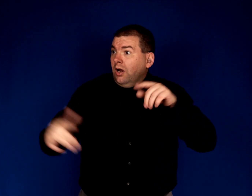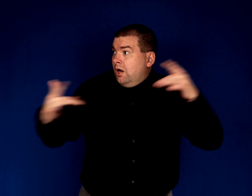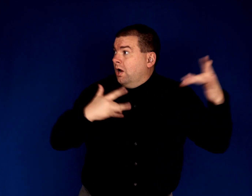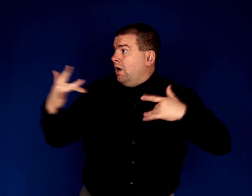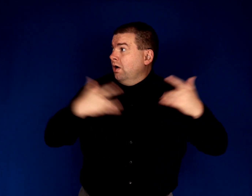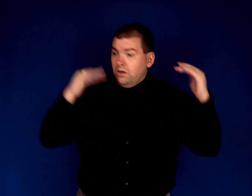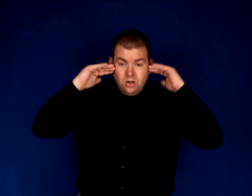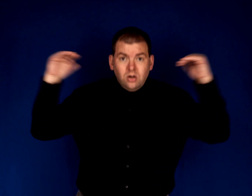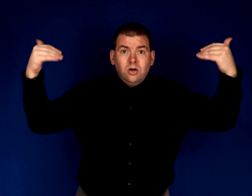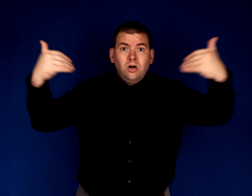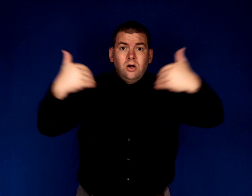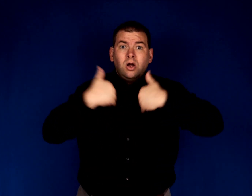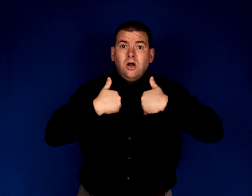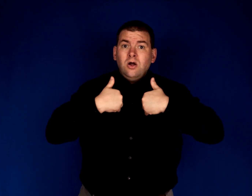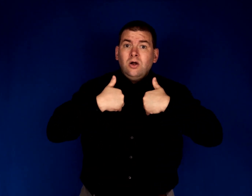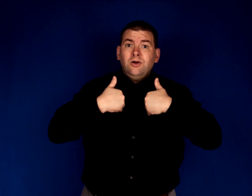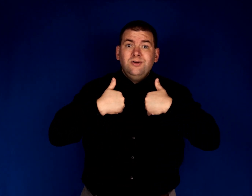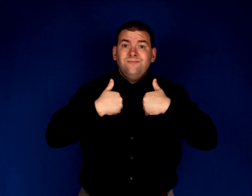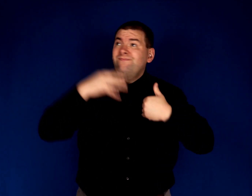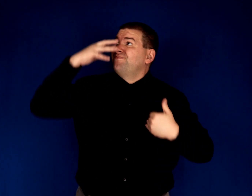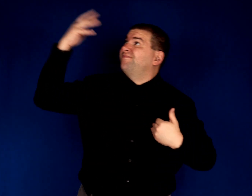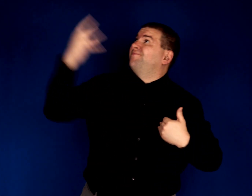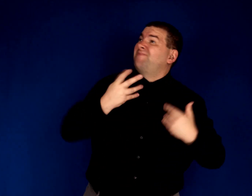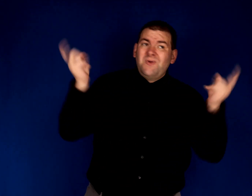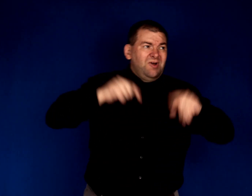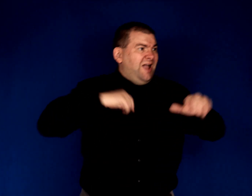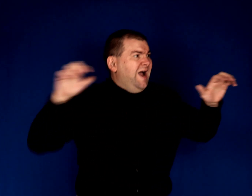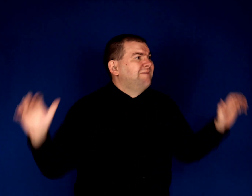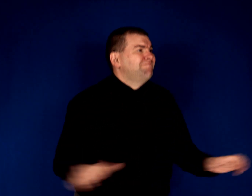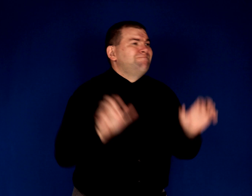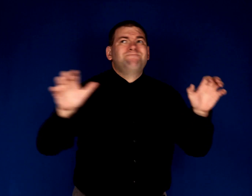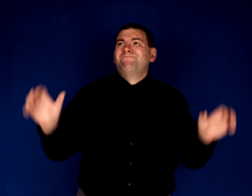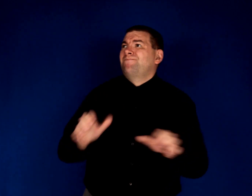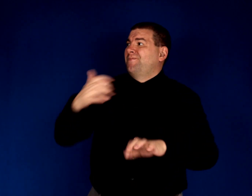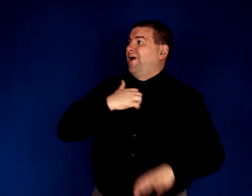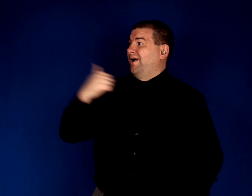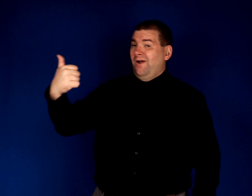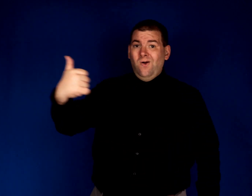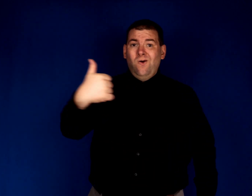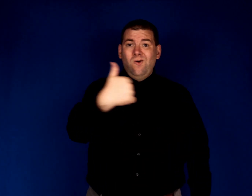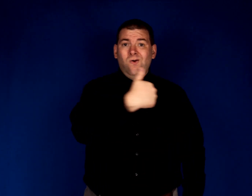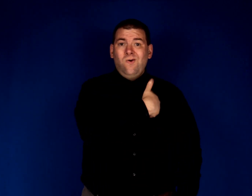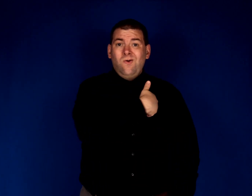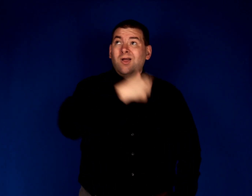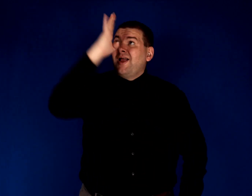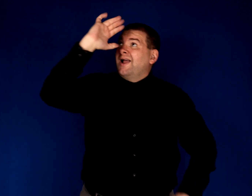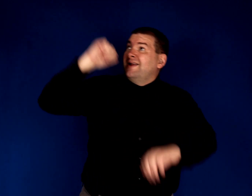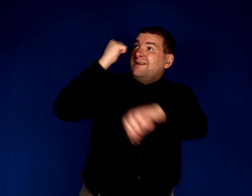Not considering forsaking me When on my own I could not